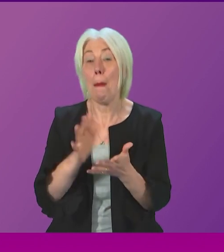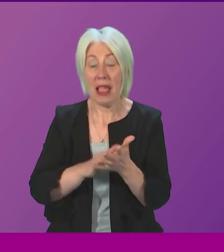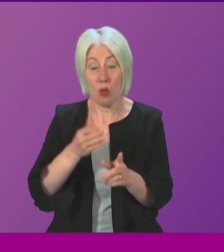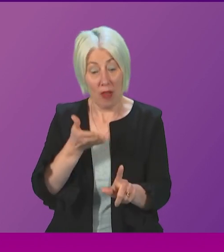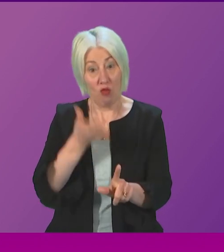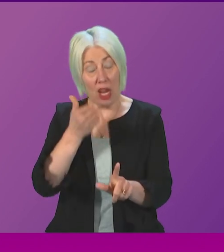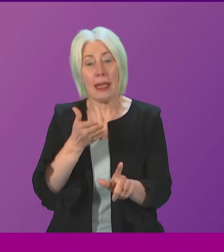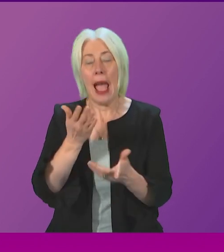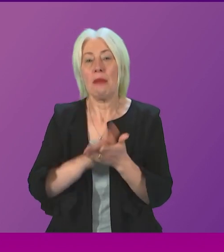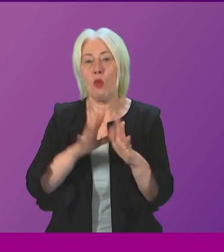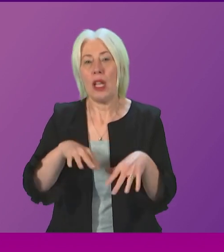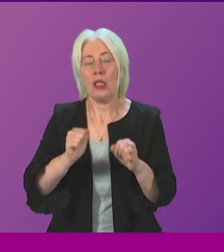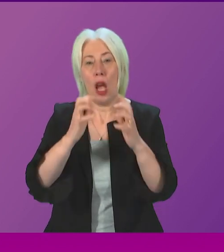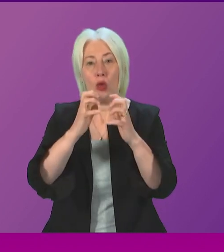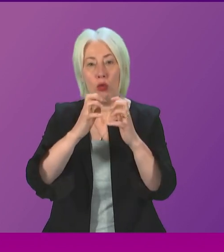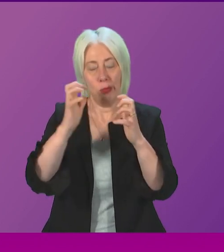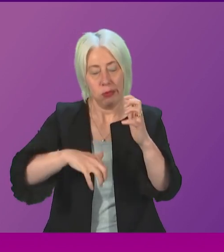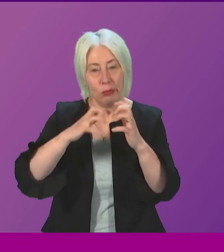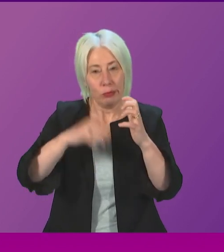barriers that exist.